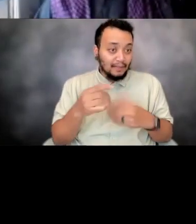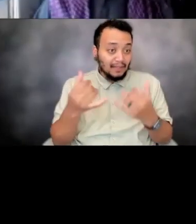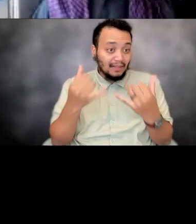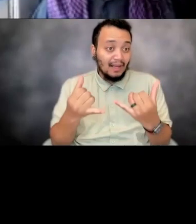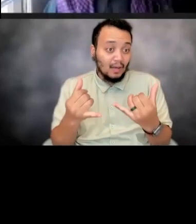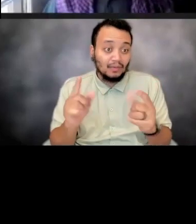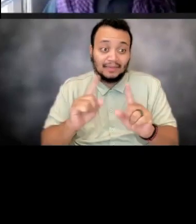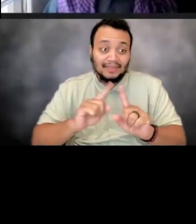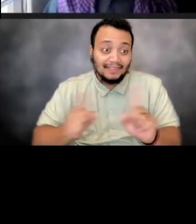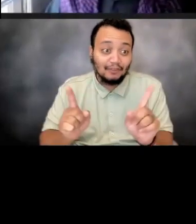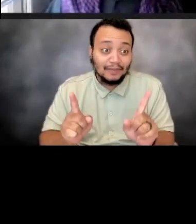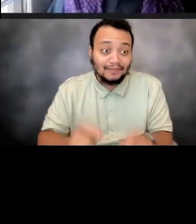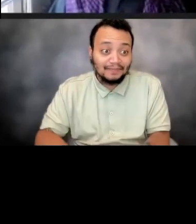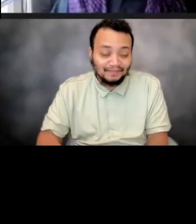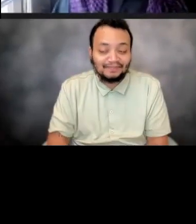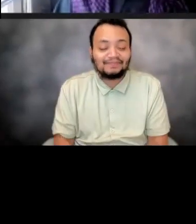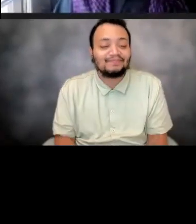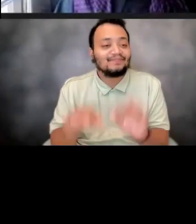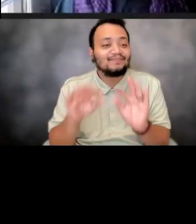And Emil, if you wanna move to the next slide,